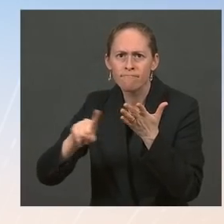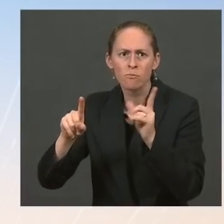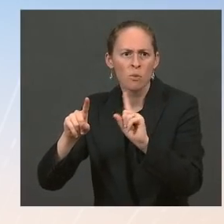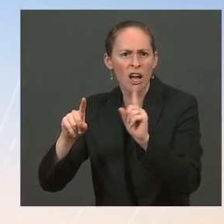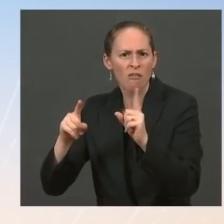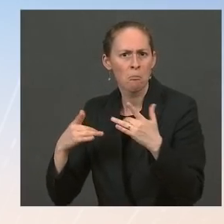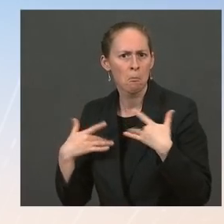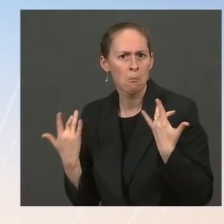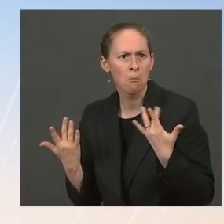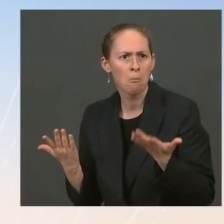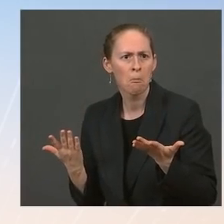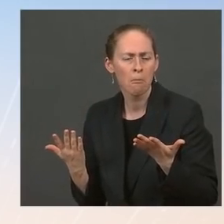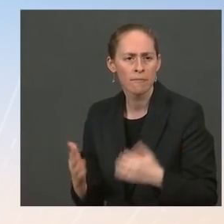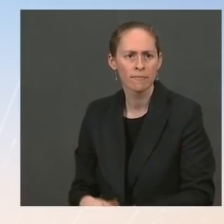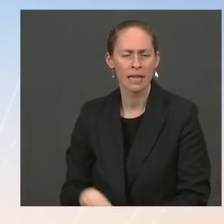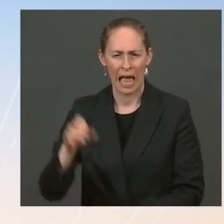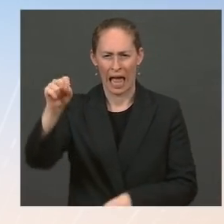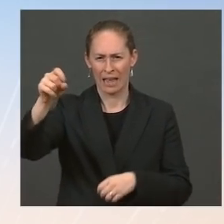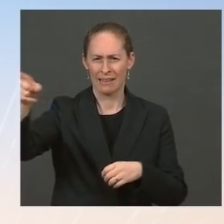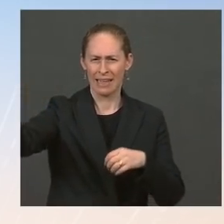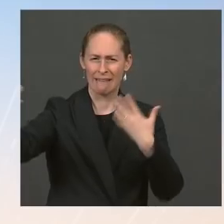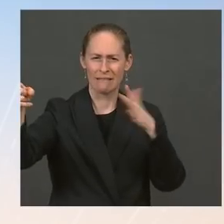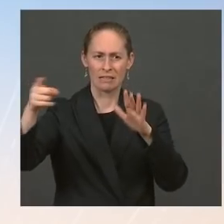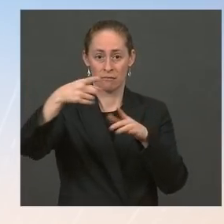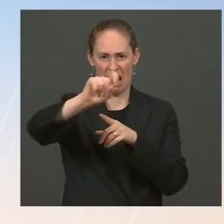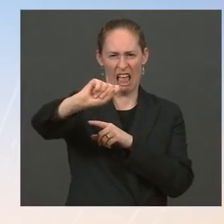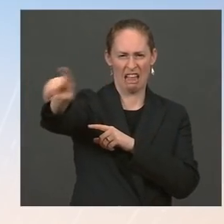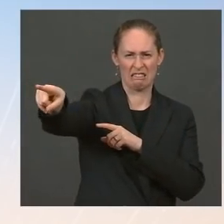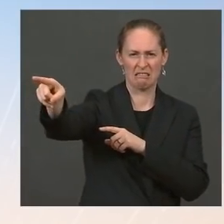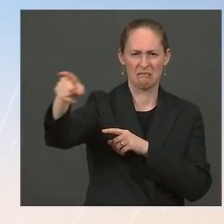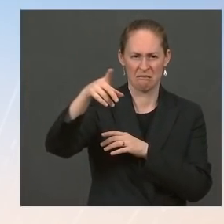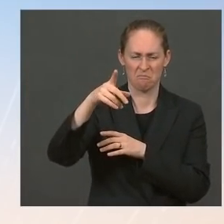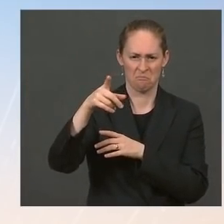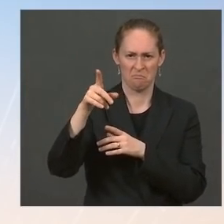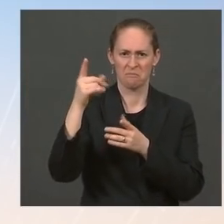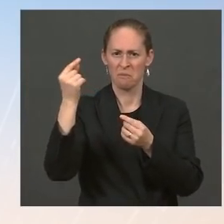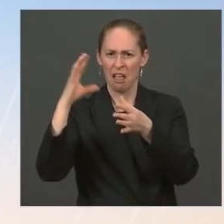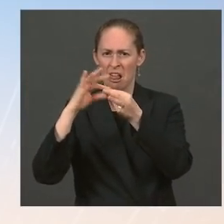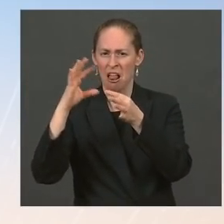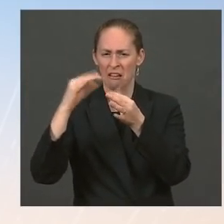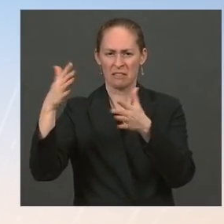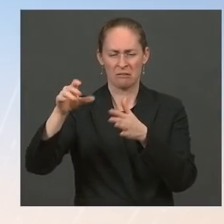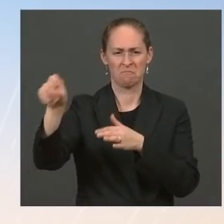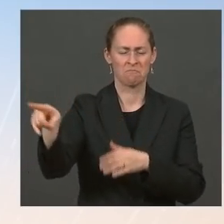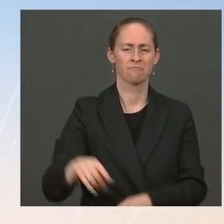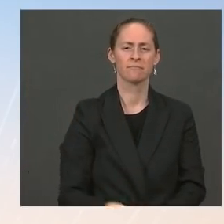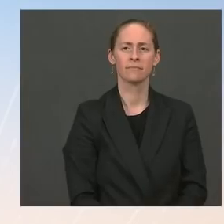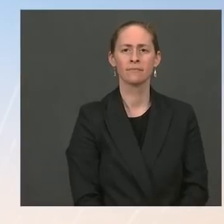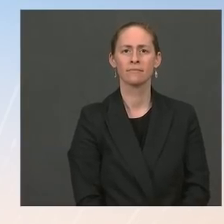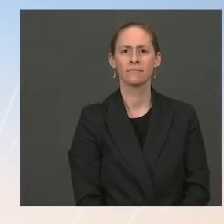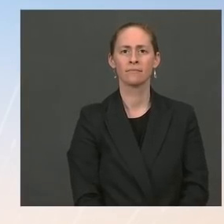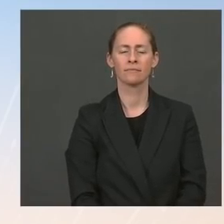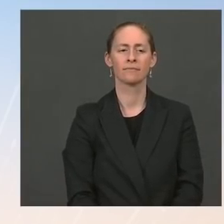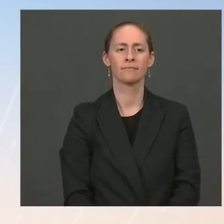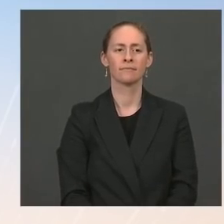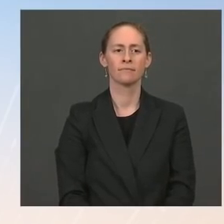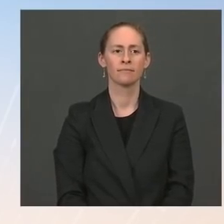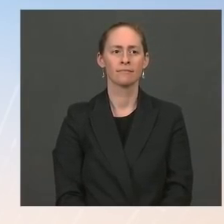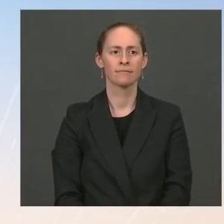I think, yesterday, and I would just point you to his comments. I don't have an additional comment from here. Go ahead. Jonathan, you're in a different spot. The Press: I know.